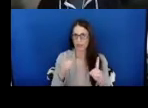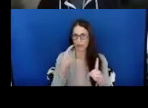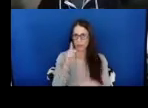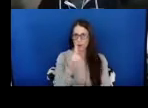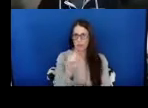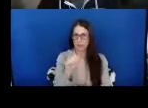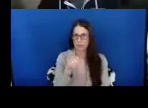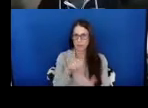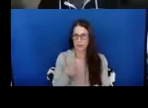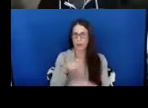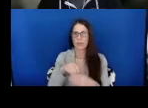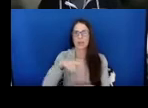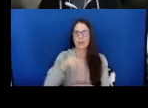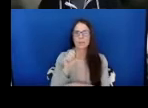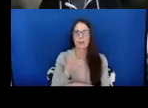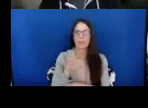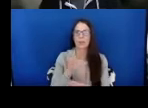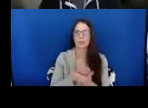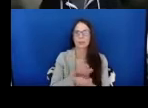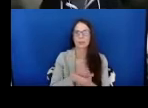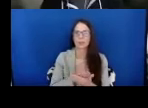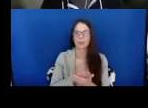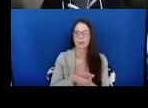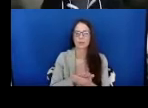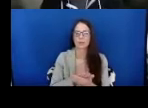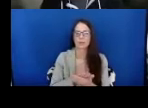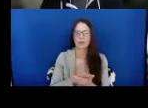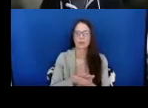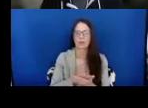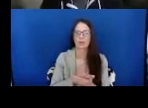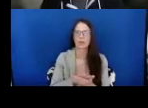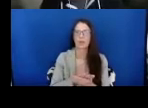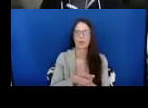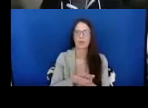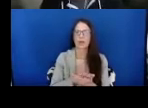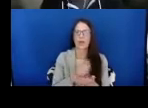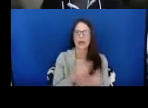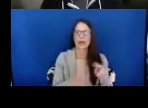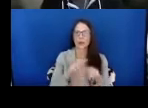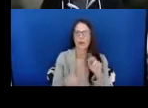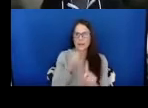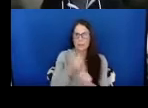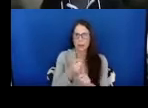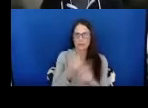in public schools, has had increased impact. And of course every student over the past